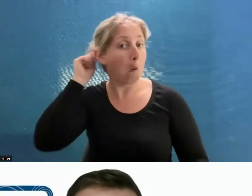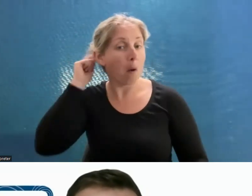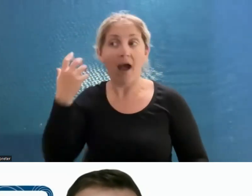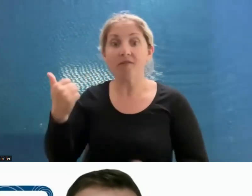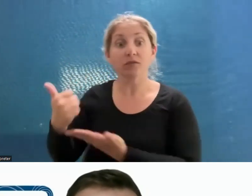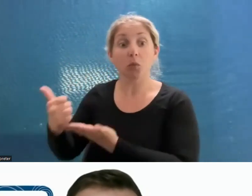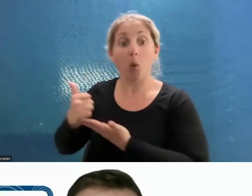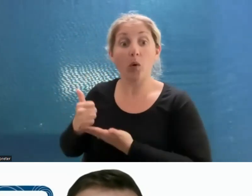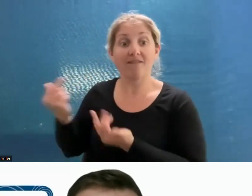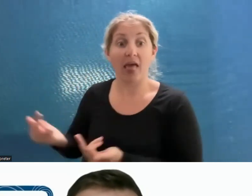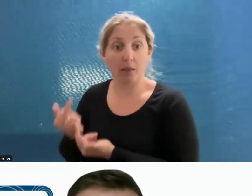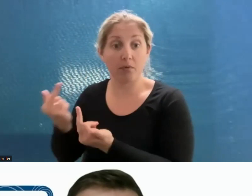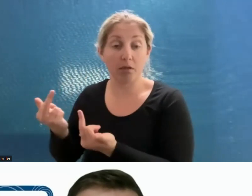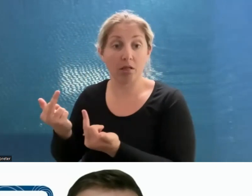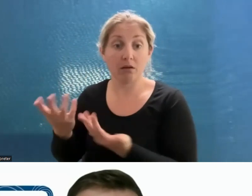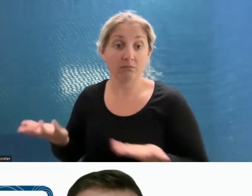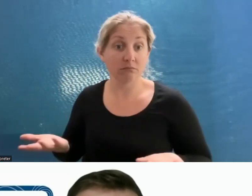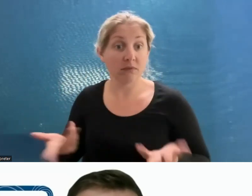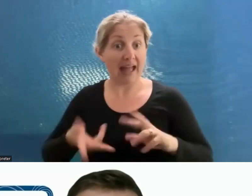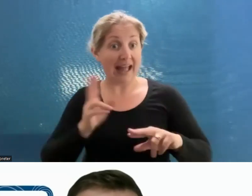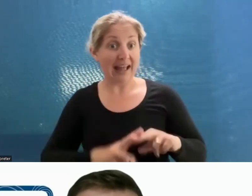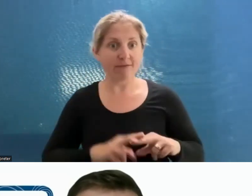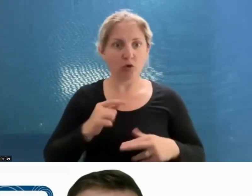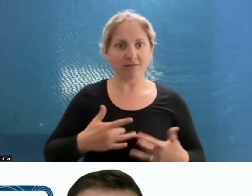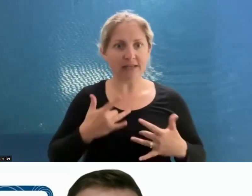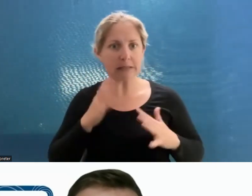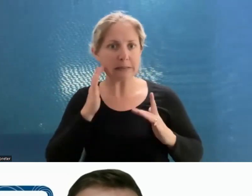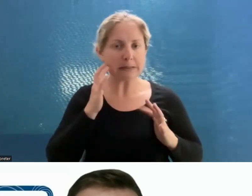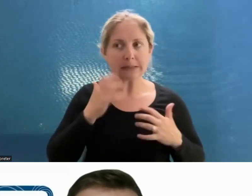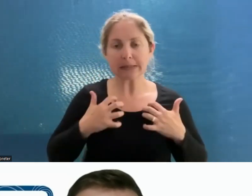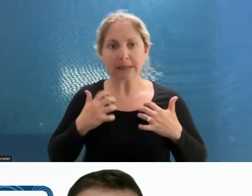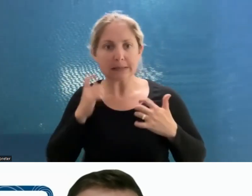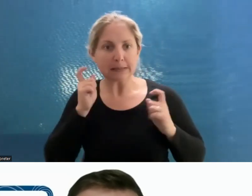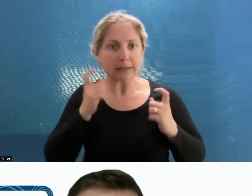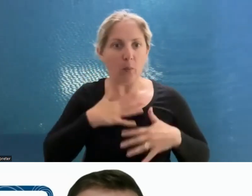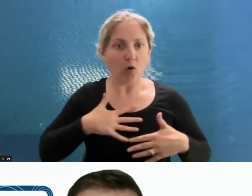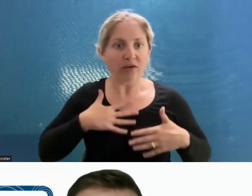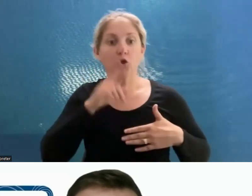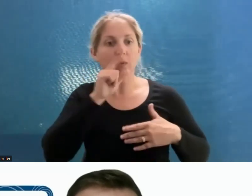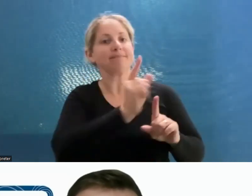There is advocacy support for those early stages during the process, and definitely